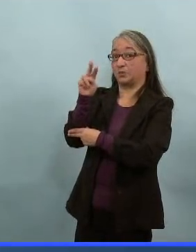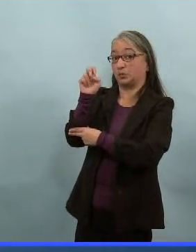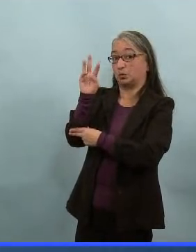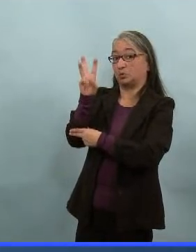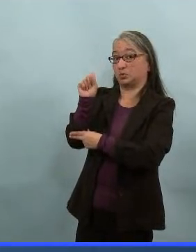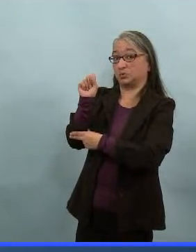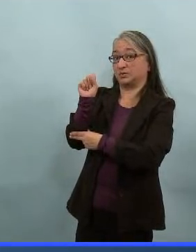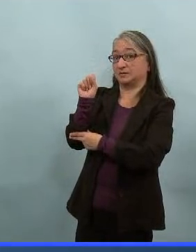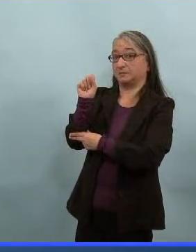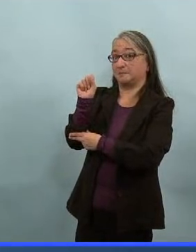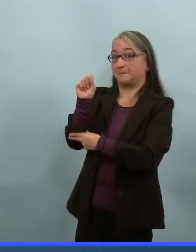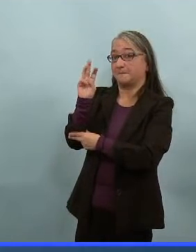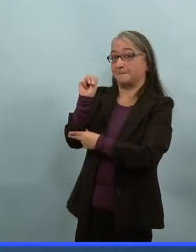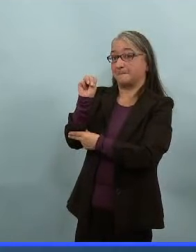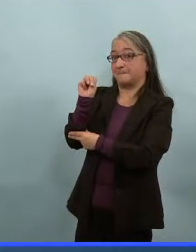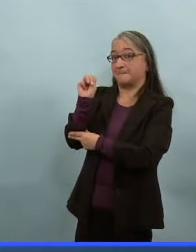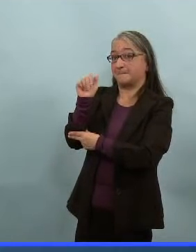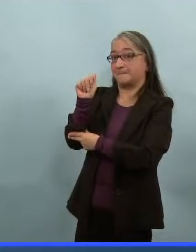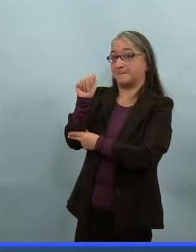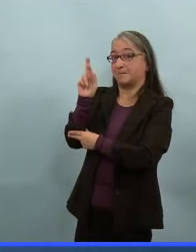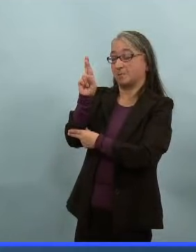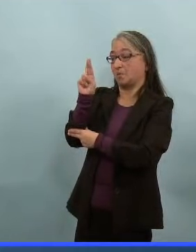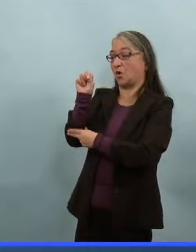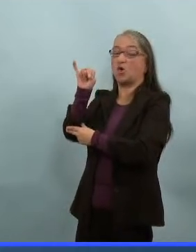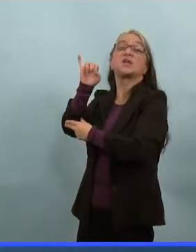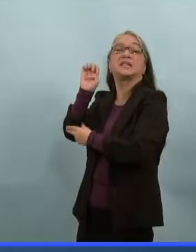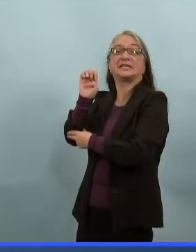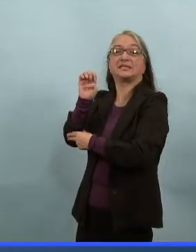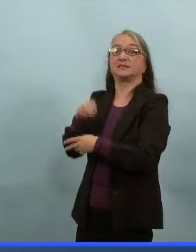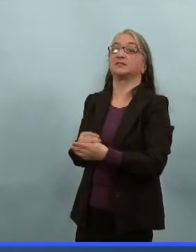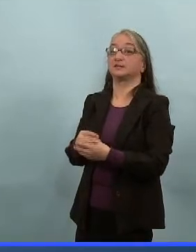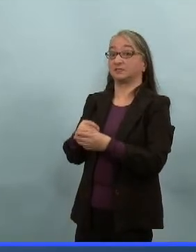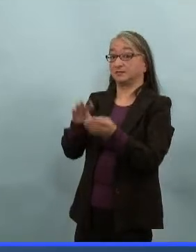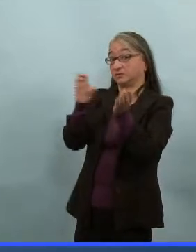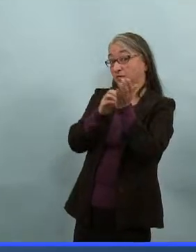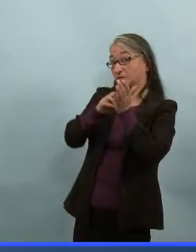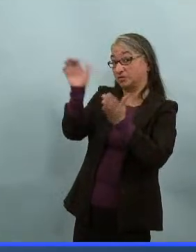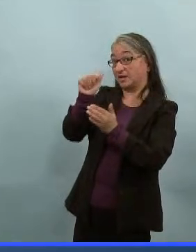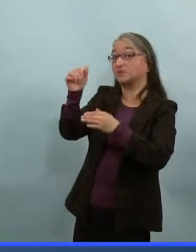dr apple if kids are going back to school in the 17th and we're likely likely going to see more